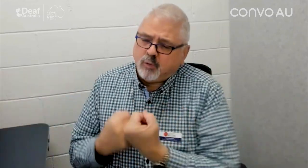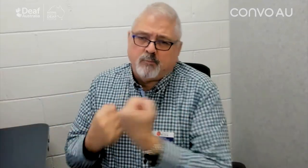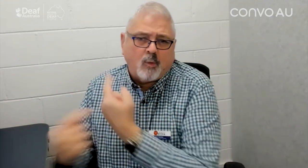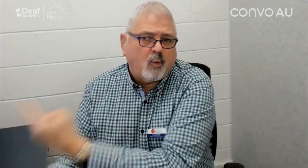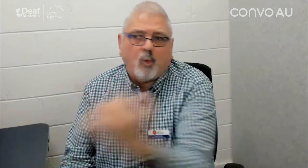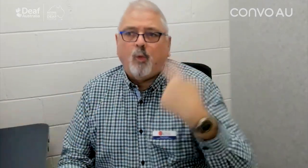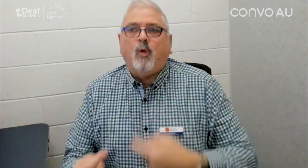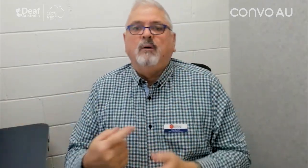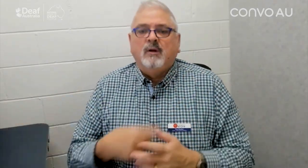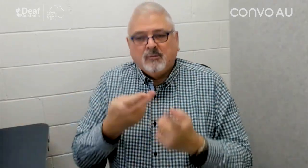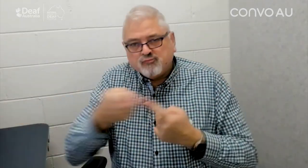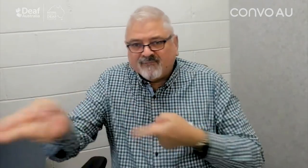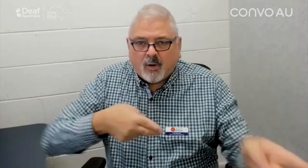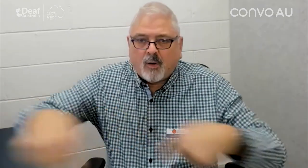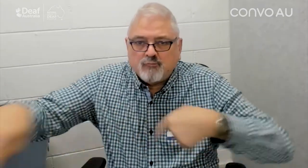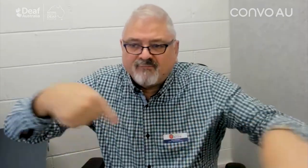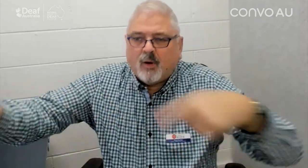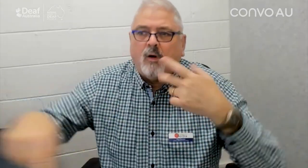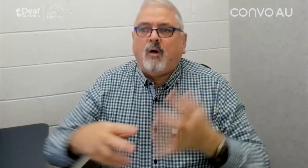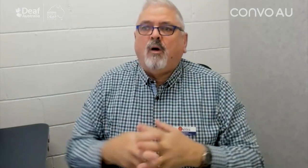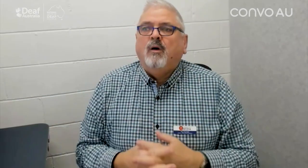we are supporting one another and referring people to these businesses.